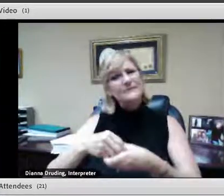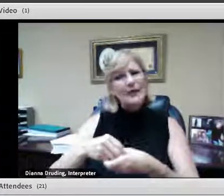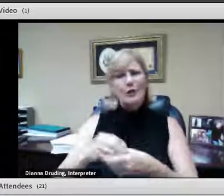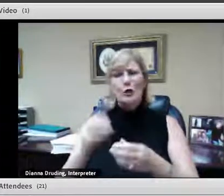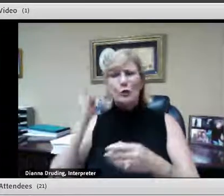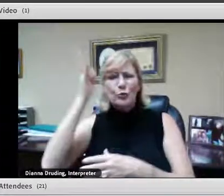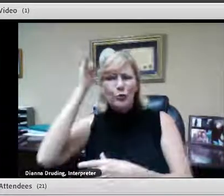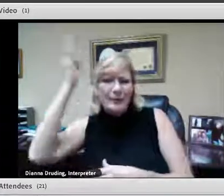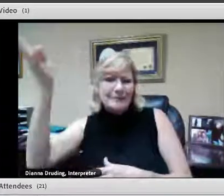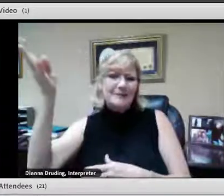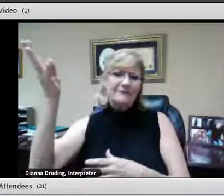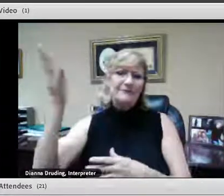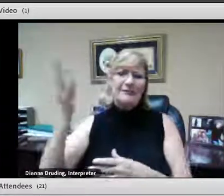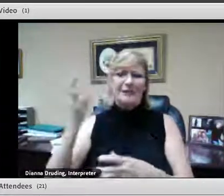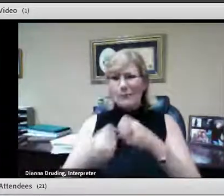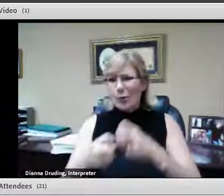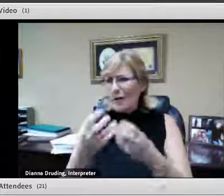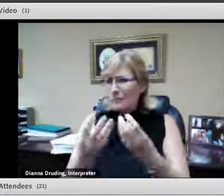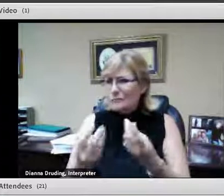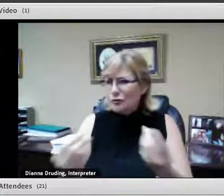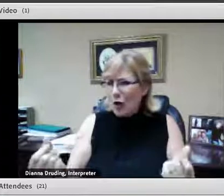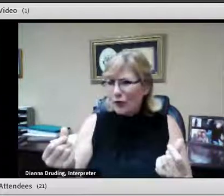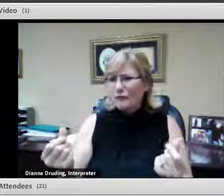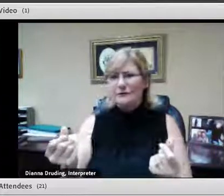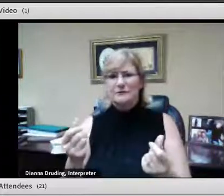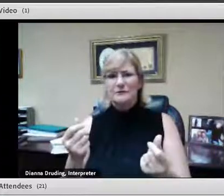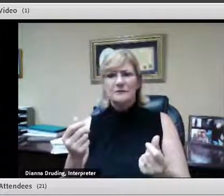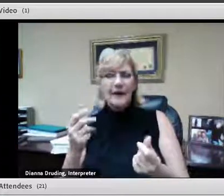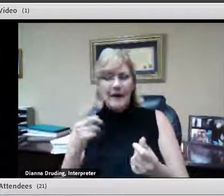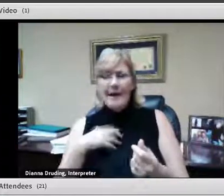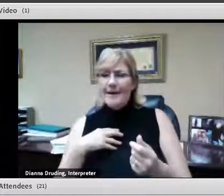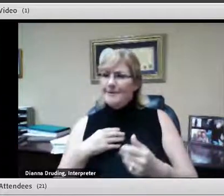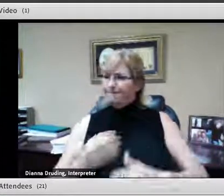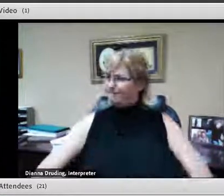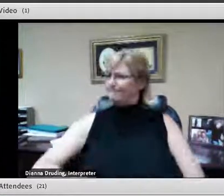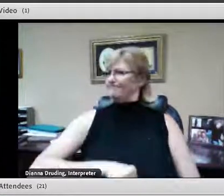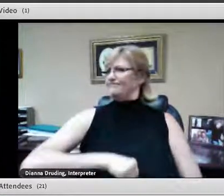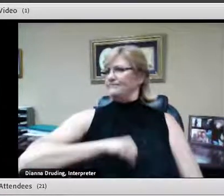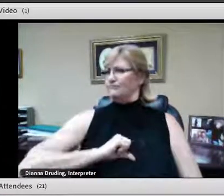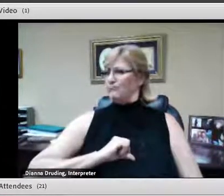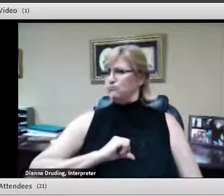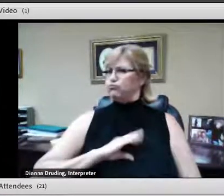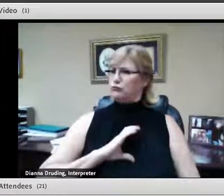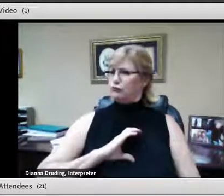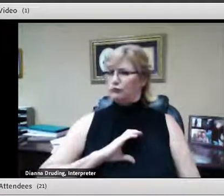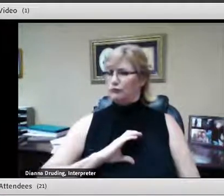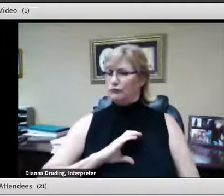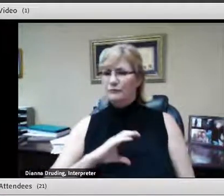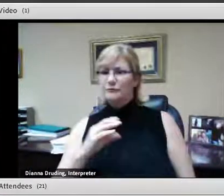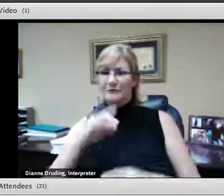critical thinking. It really builds kids up to be able to solve problems